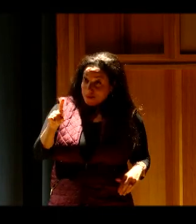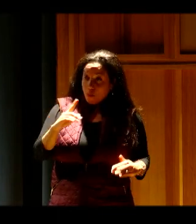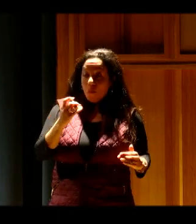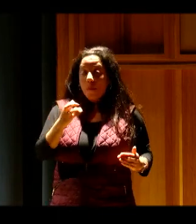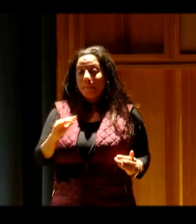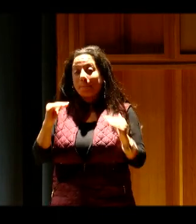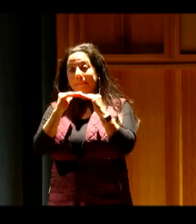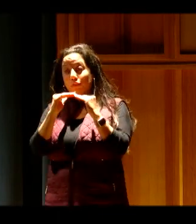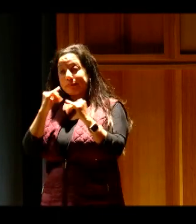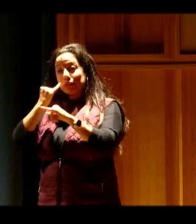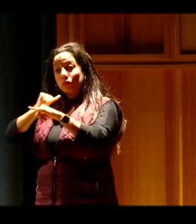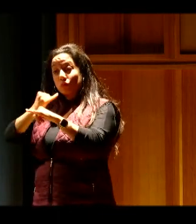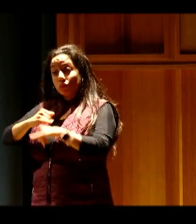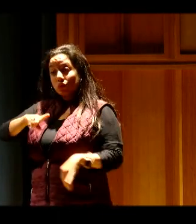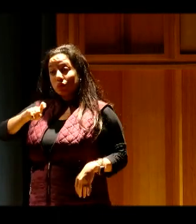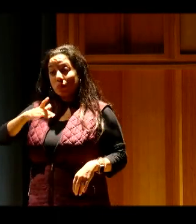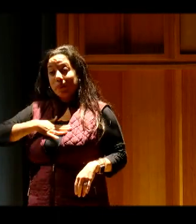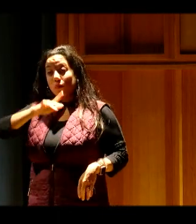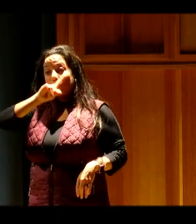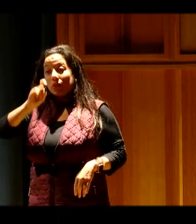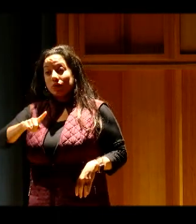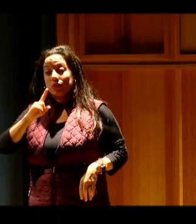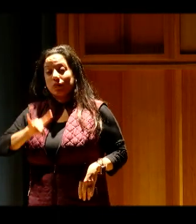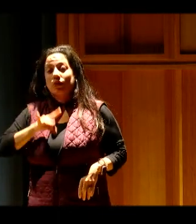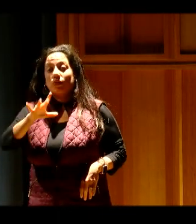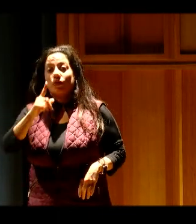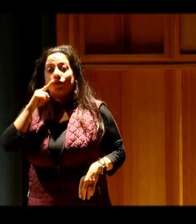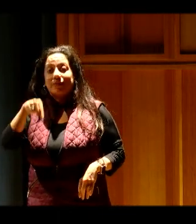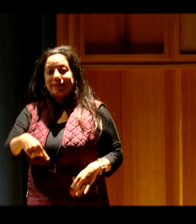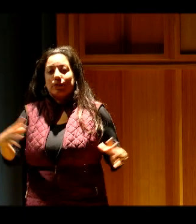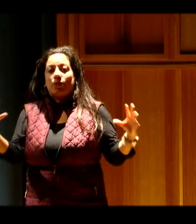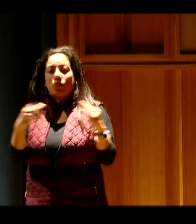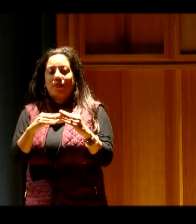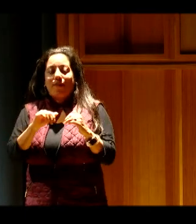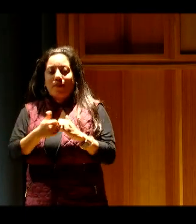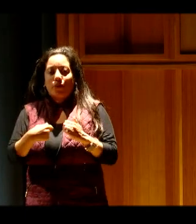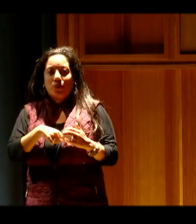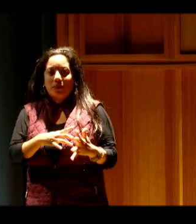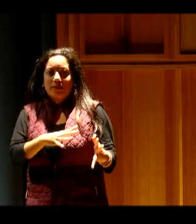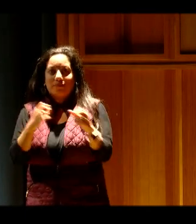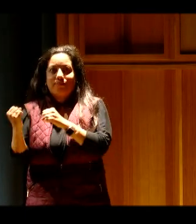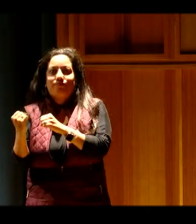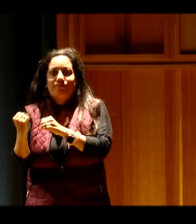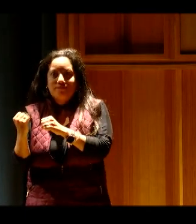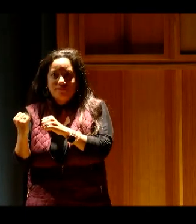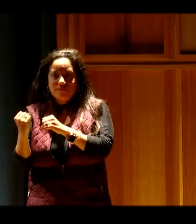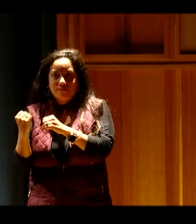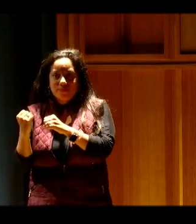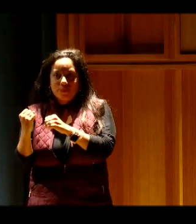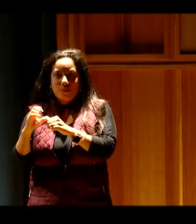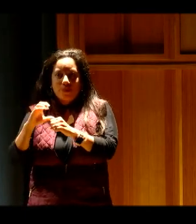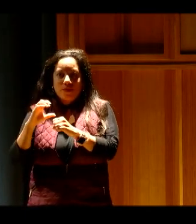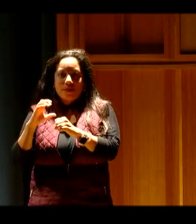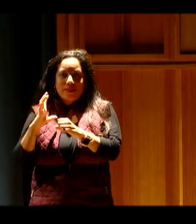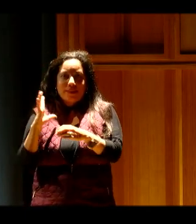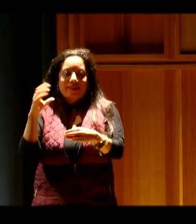And so the question for this symposium is how do we accelerate the engagement of cultural heritage in a culturally rich field